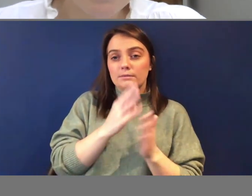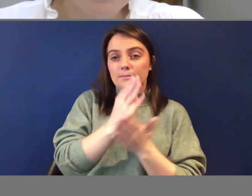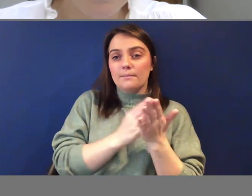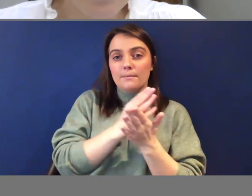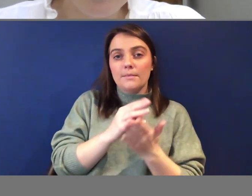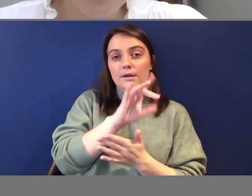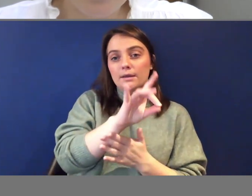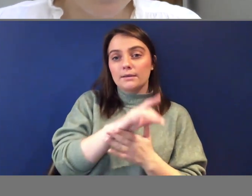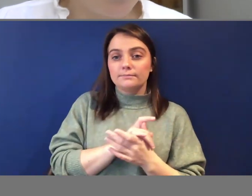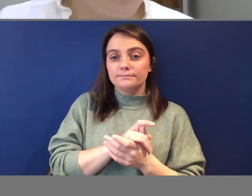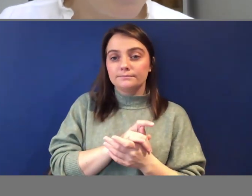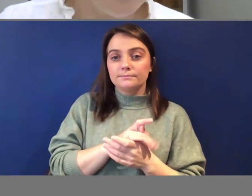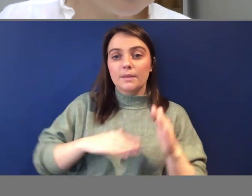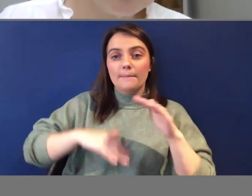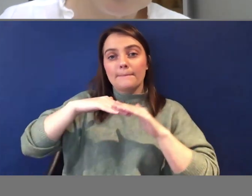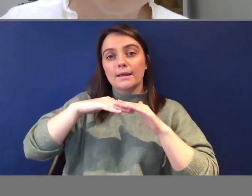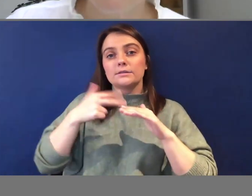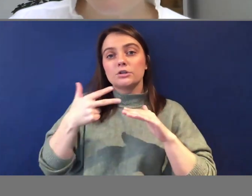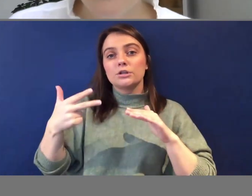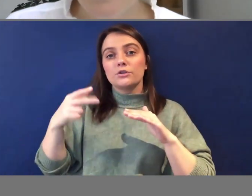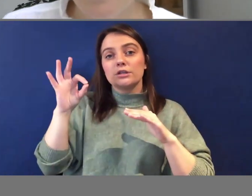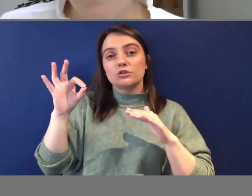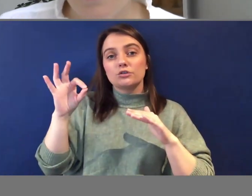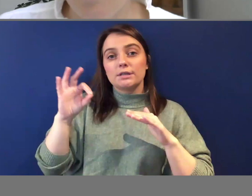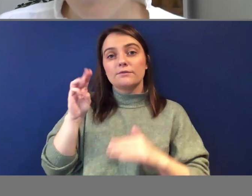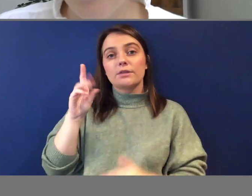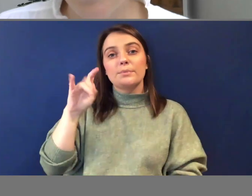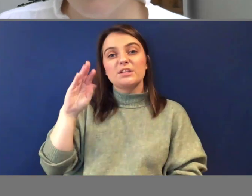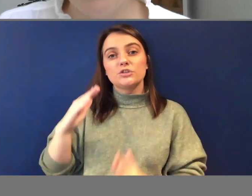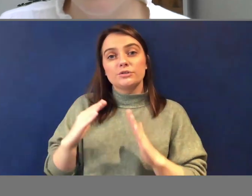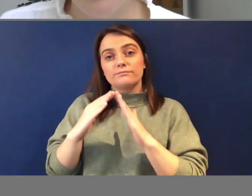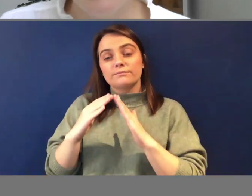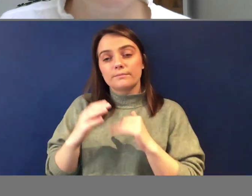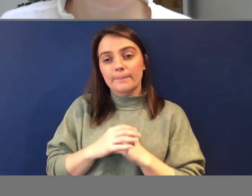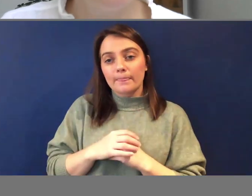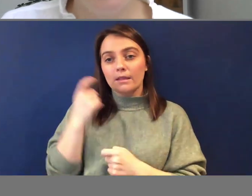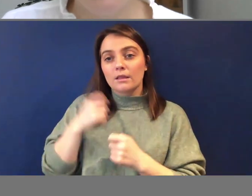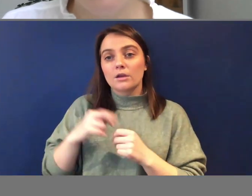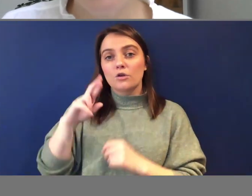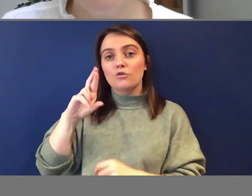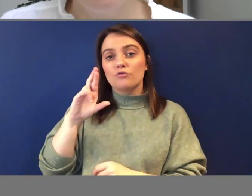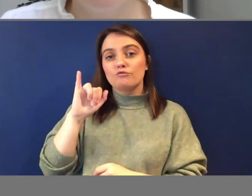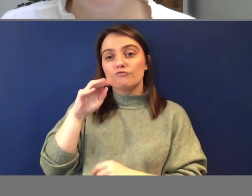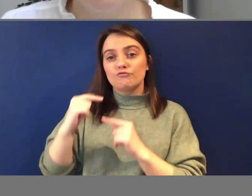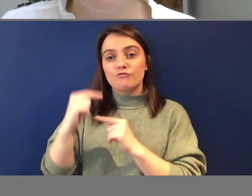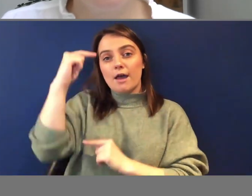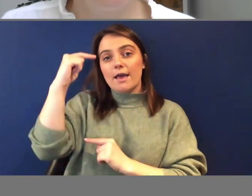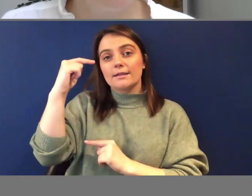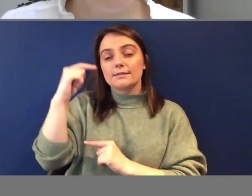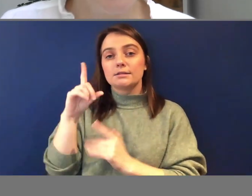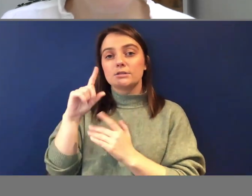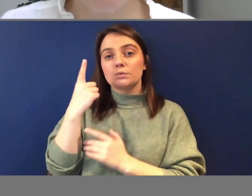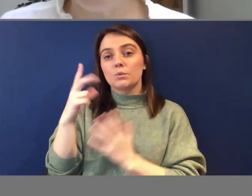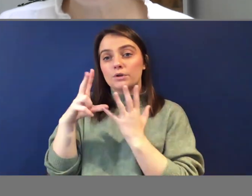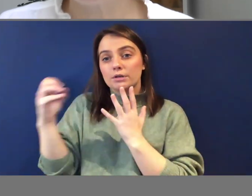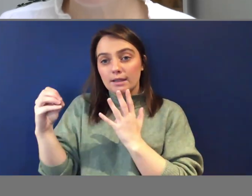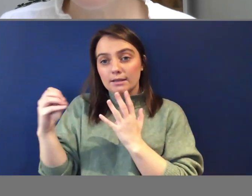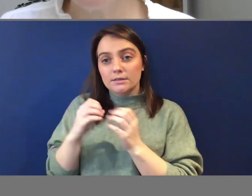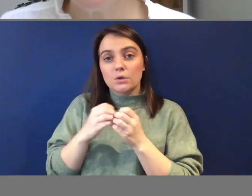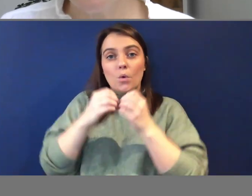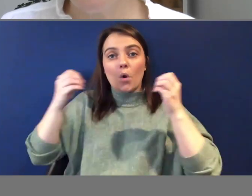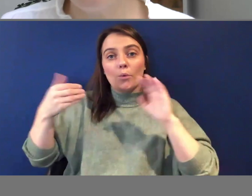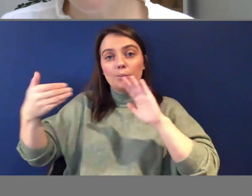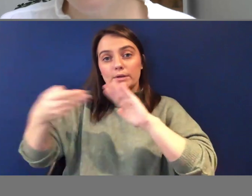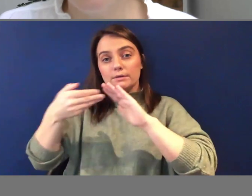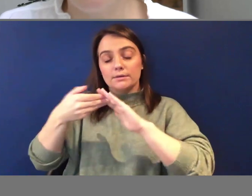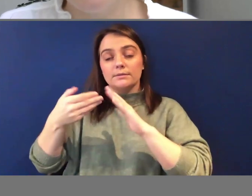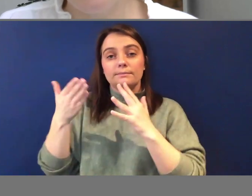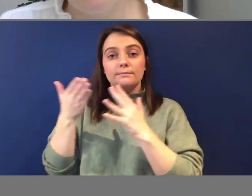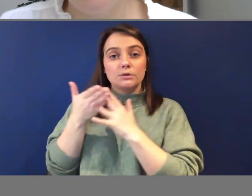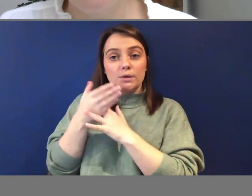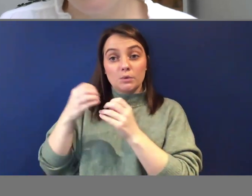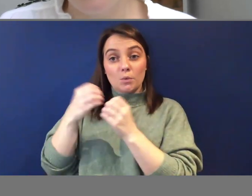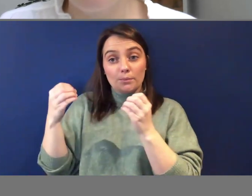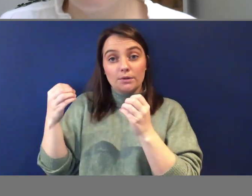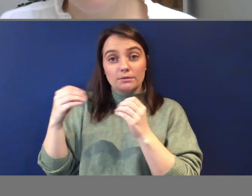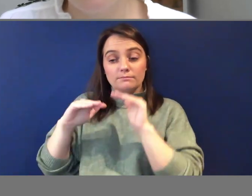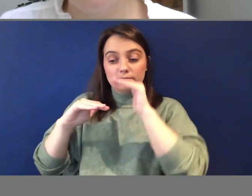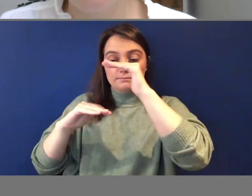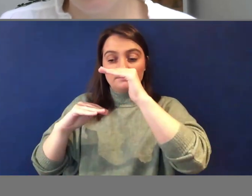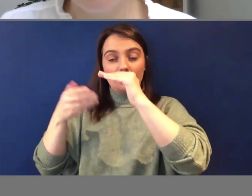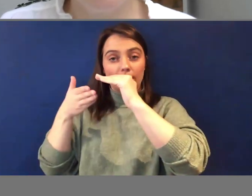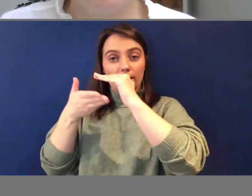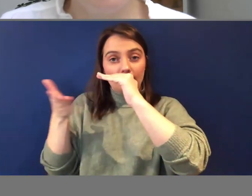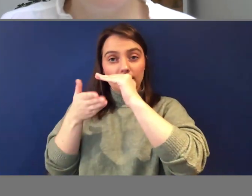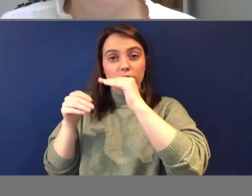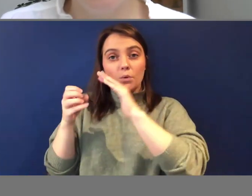Max pitch of 33° we've got a Max rise of 180 we've got an open riser we can have an overs sale or a